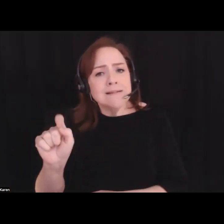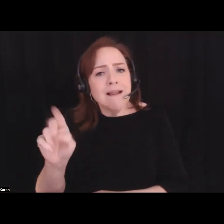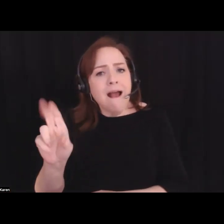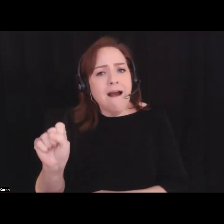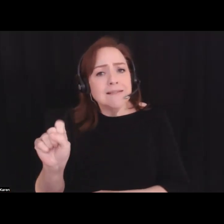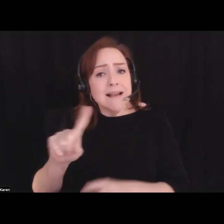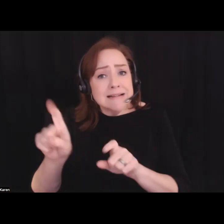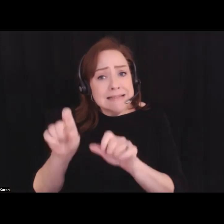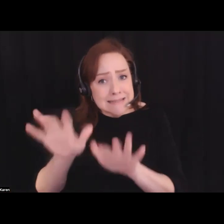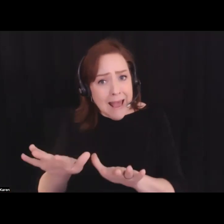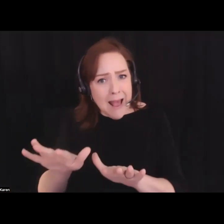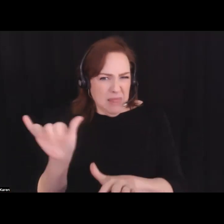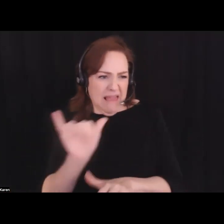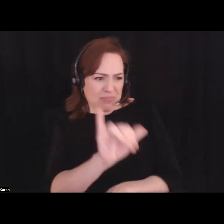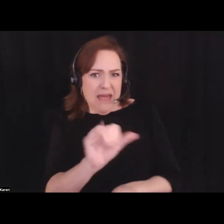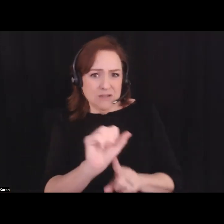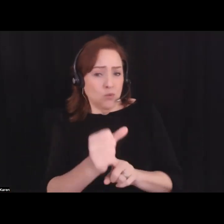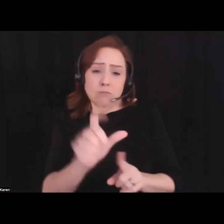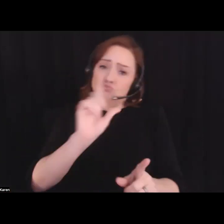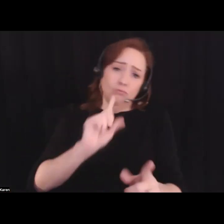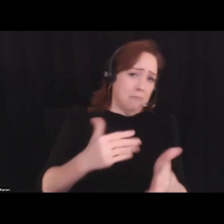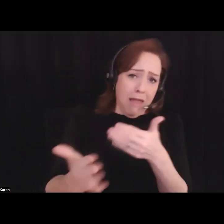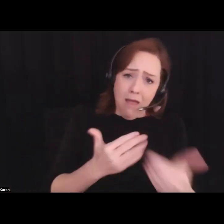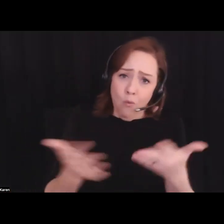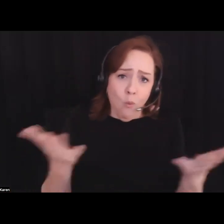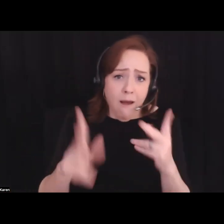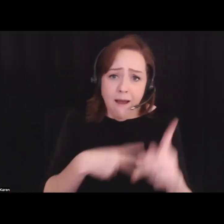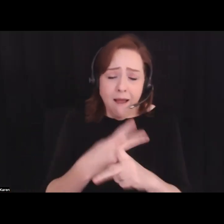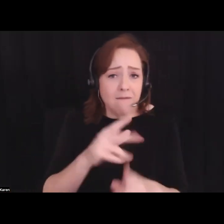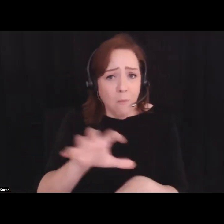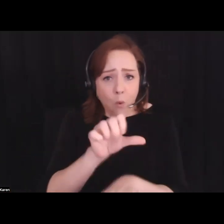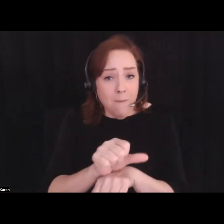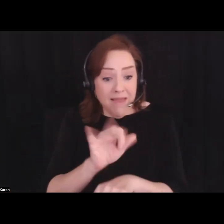appointment it was. it would greatly impact them if they couldn't understand what was happening.